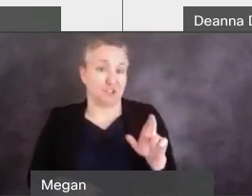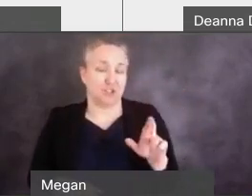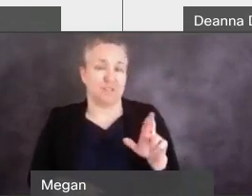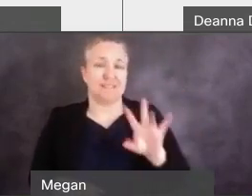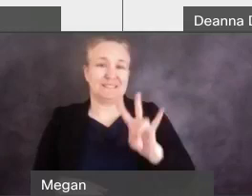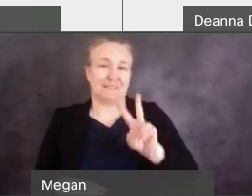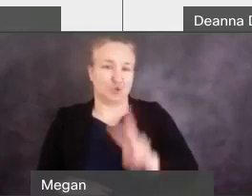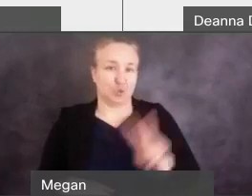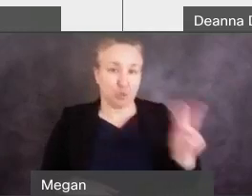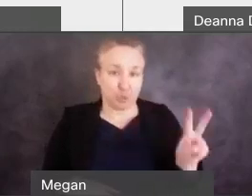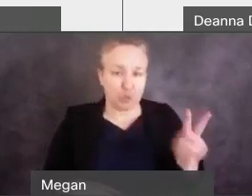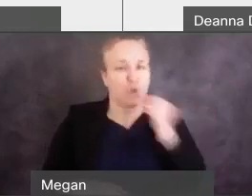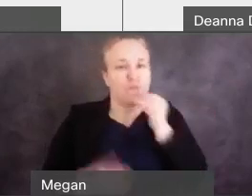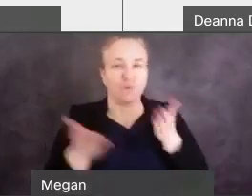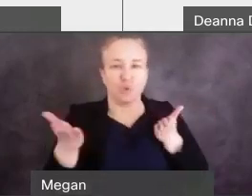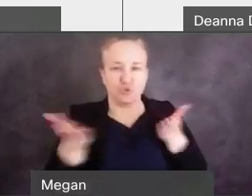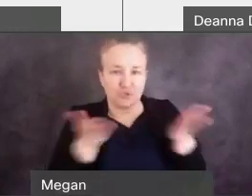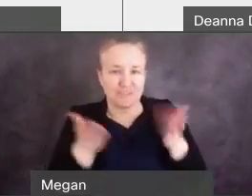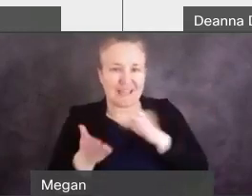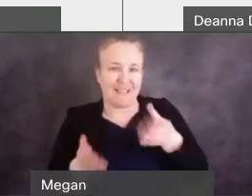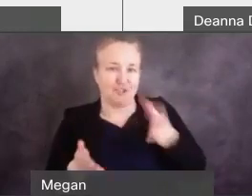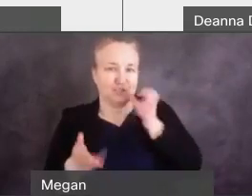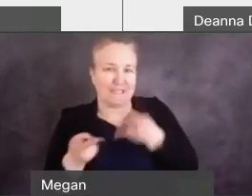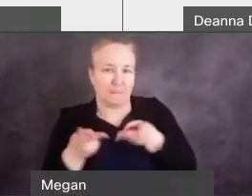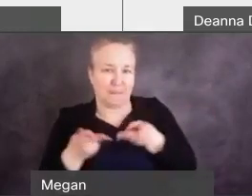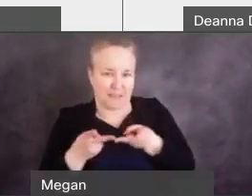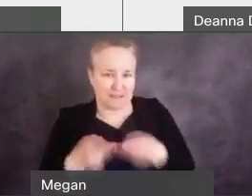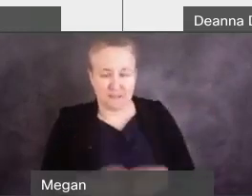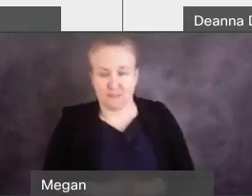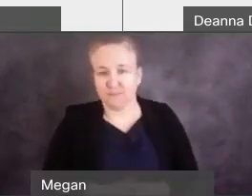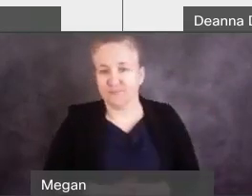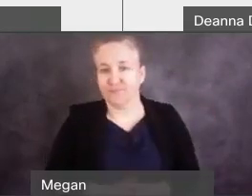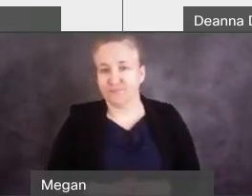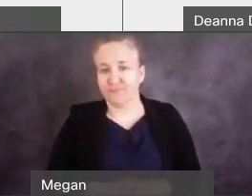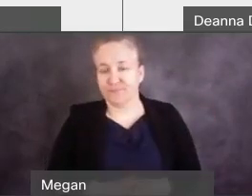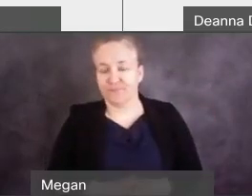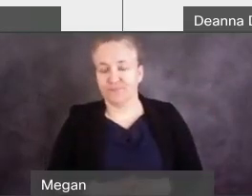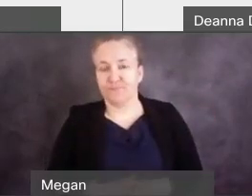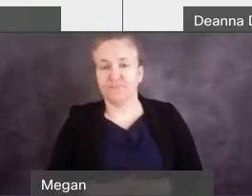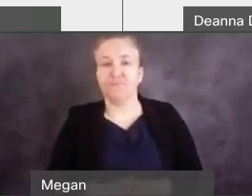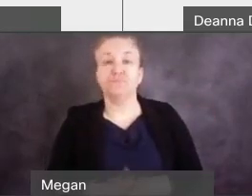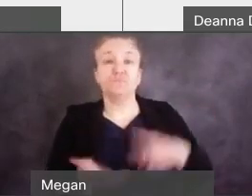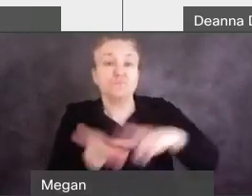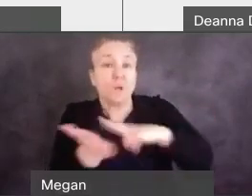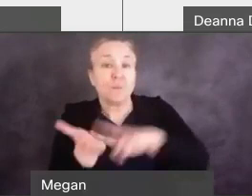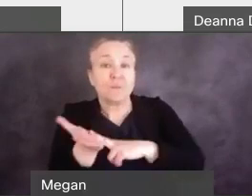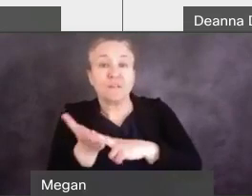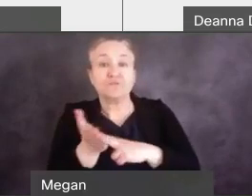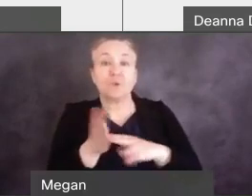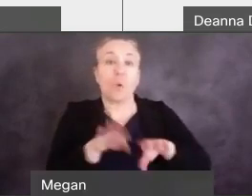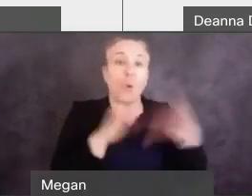which is food services and drinking places. The application window will open at noon on Friday,